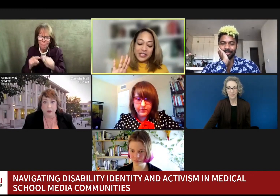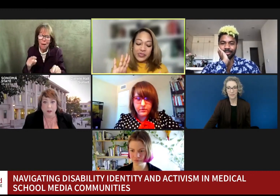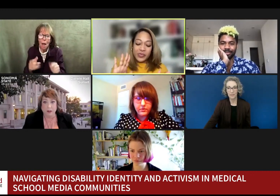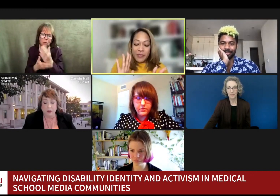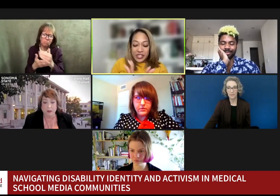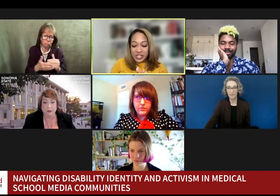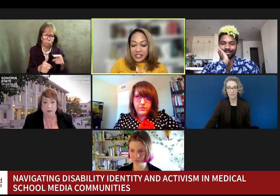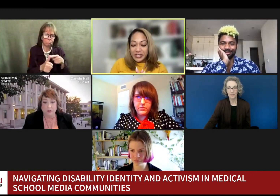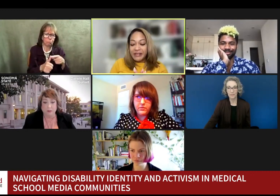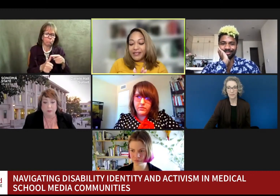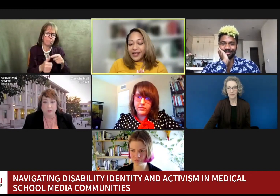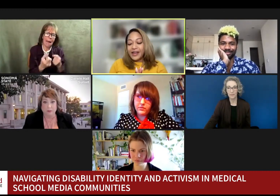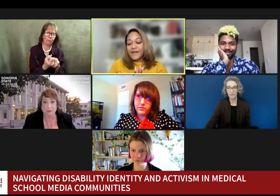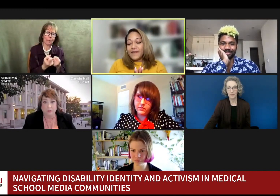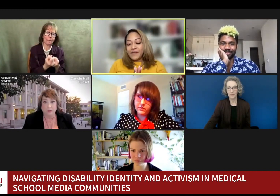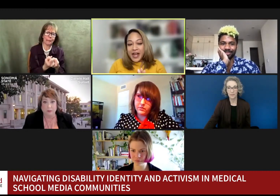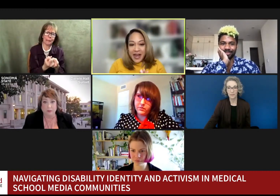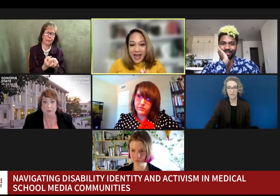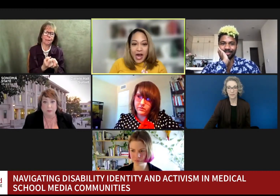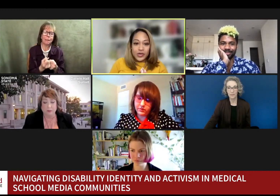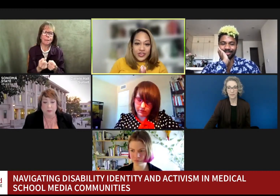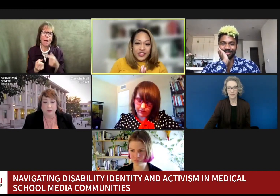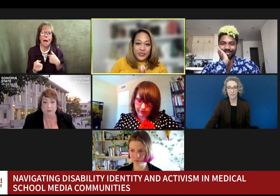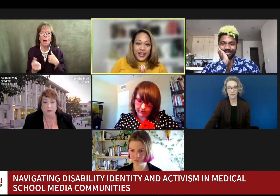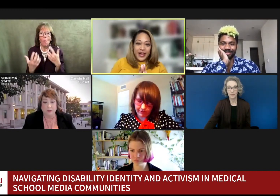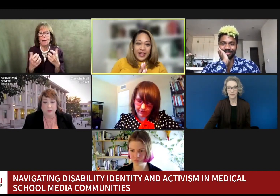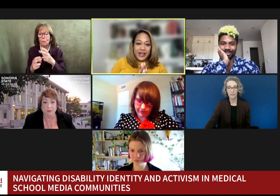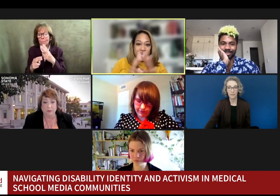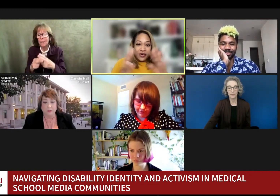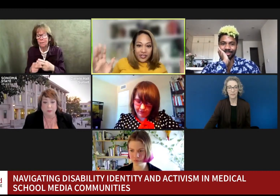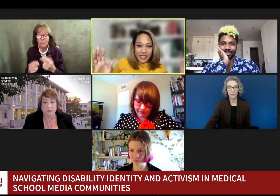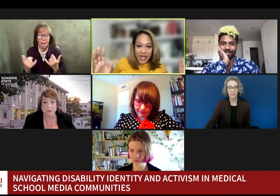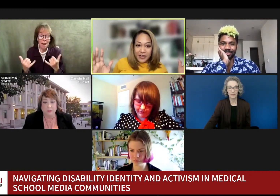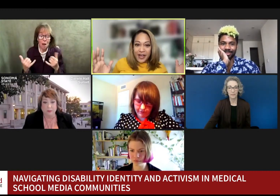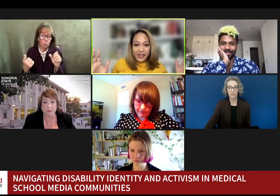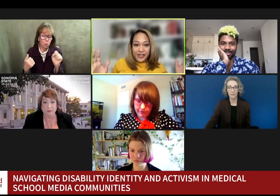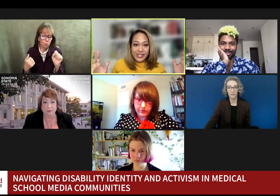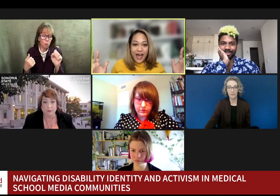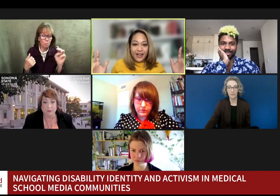And I just wanna mention, right now, social media in general is kind of under attack.